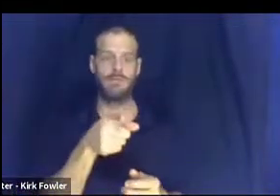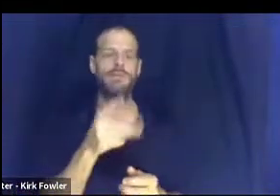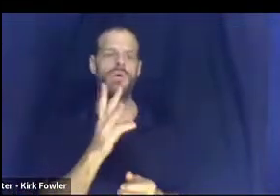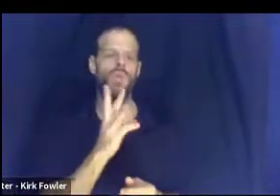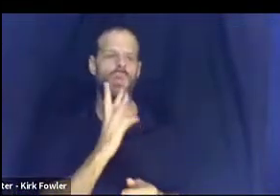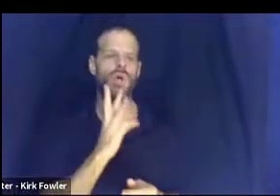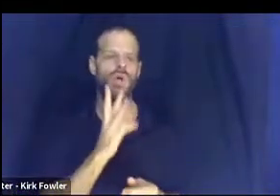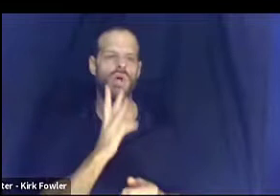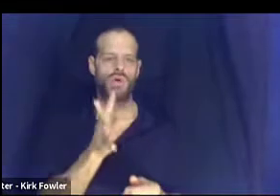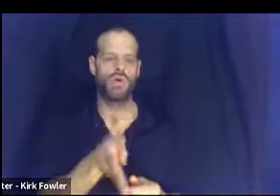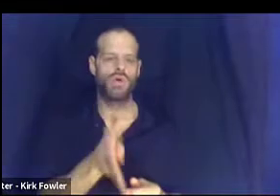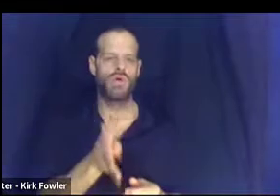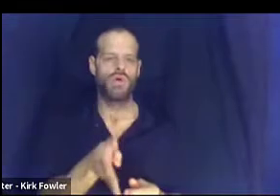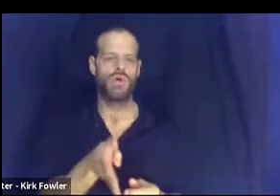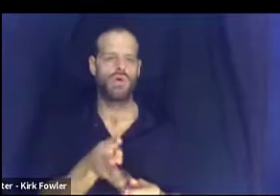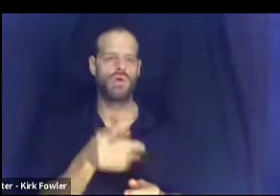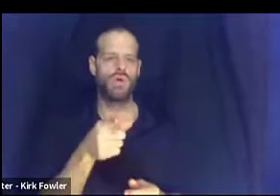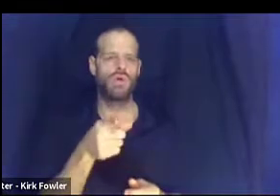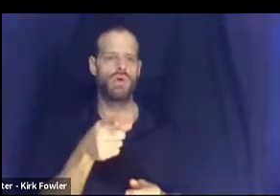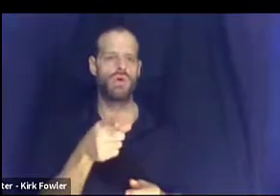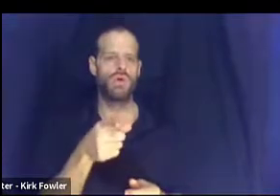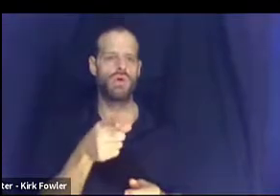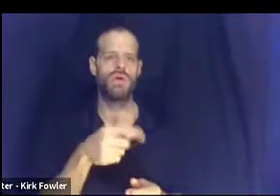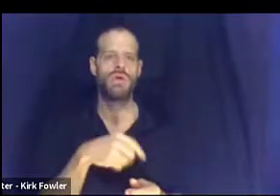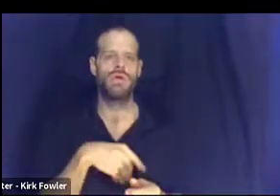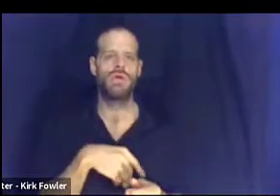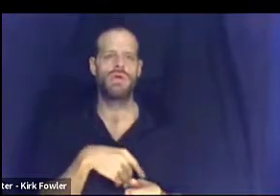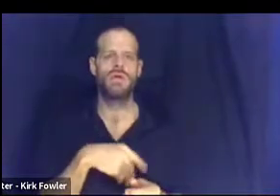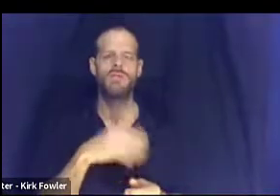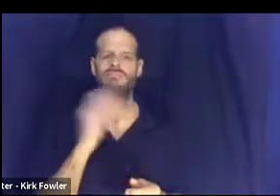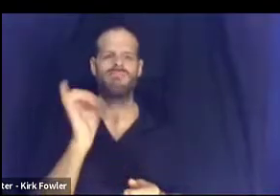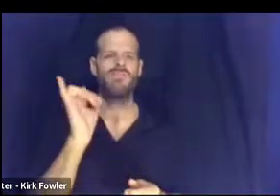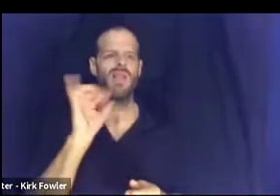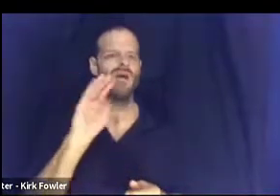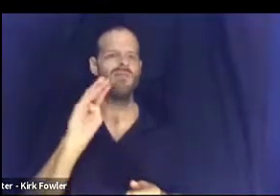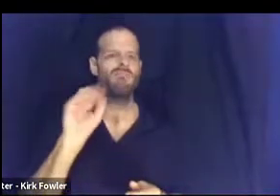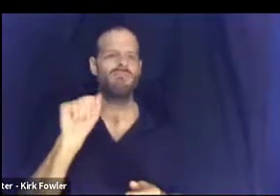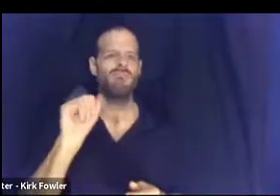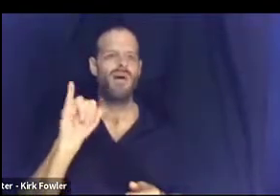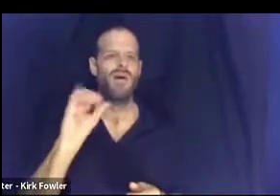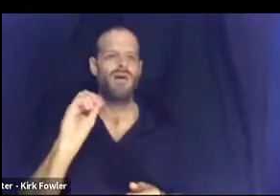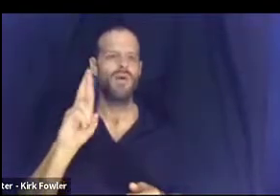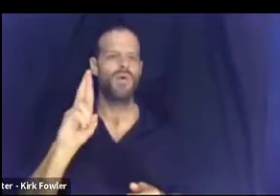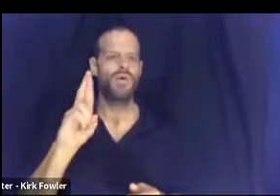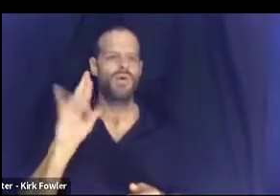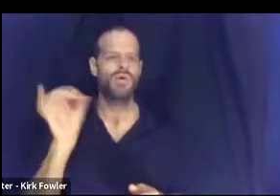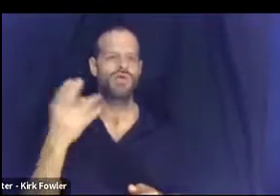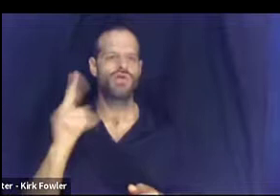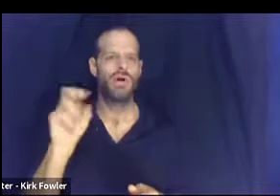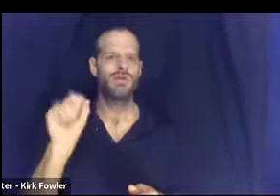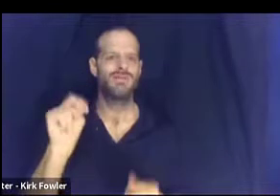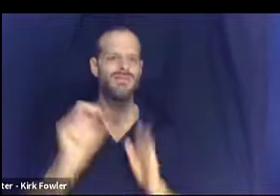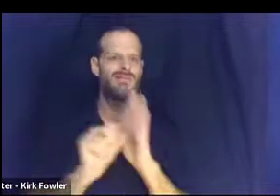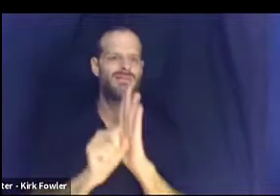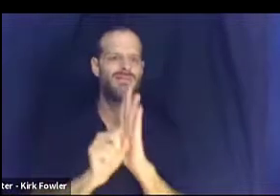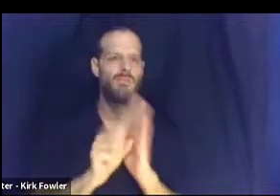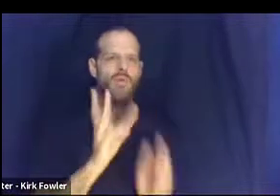is like the Boardmaker or Mayor Johnson symbol for water, right? You have to look at this and understand,